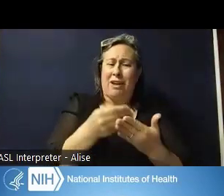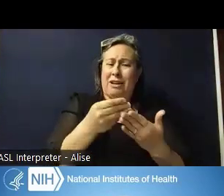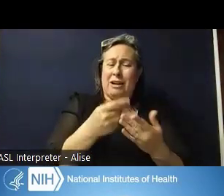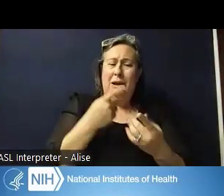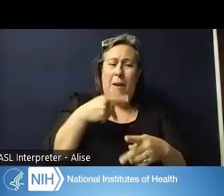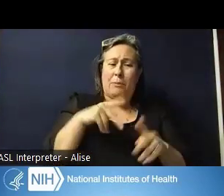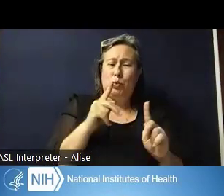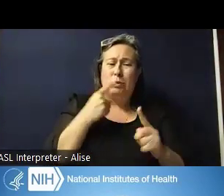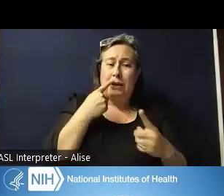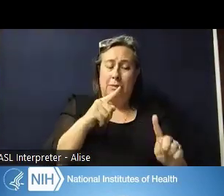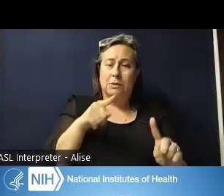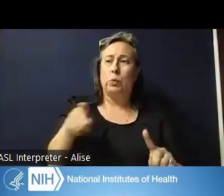Next slide.